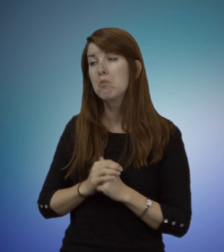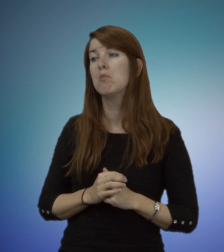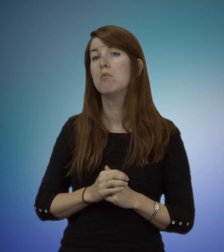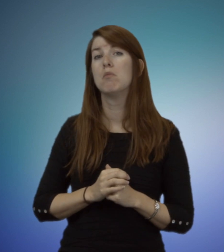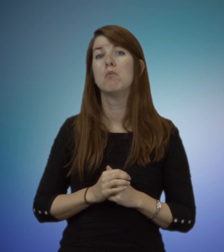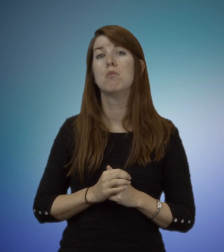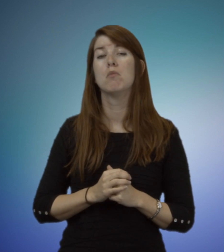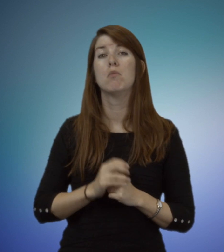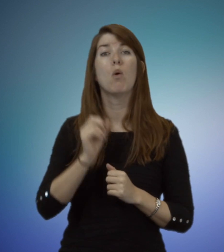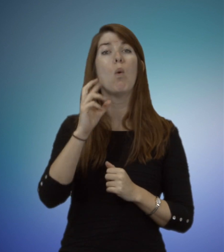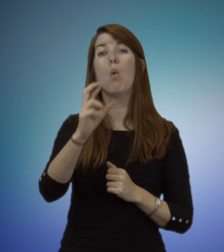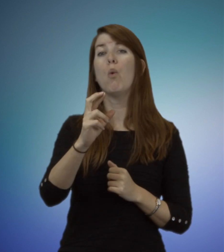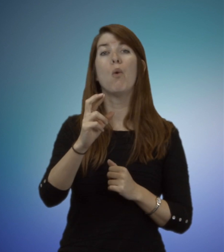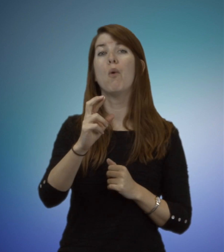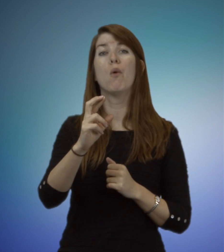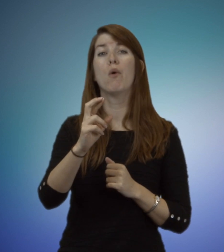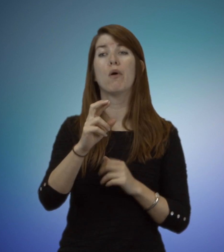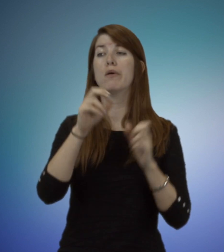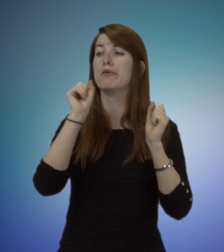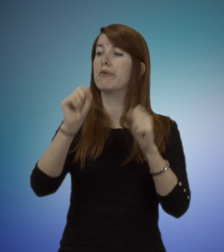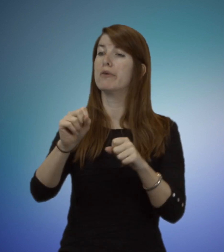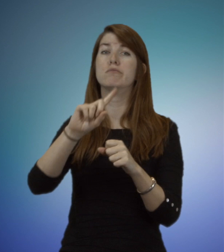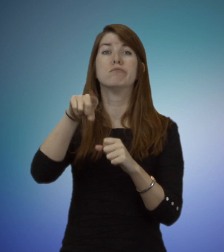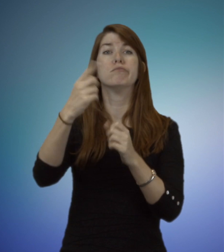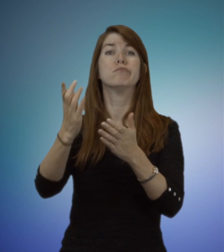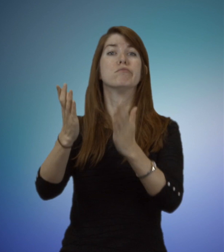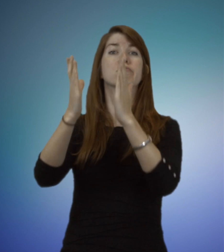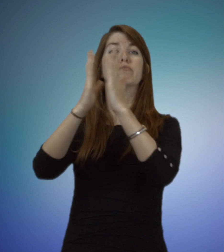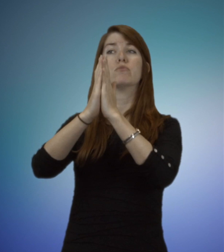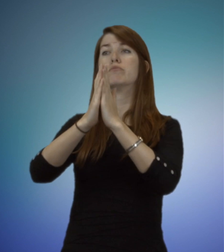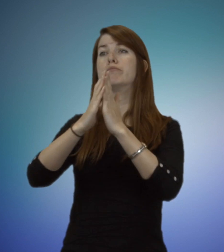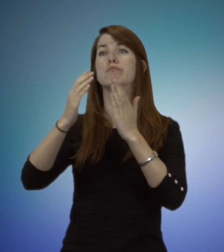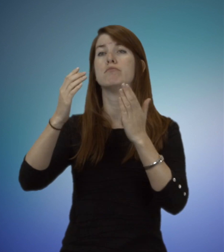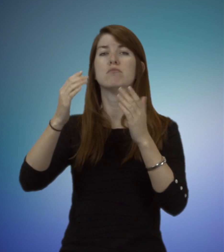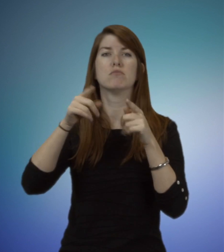as a stand-alone evaluation by someone in the ARD committee.